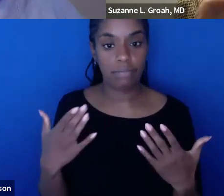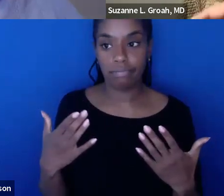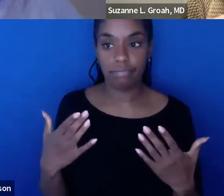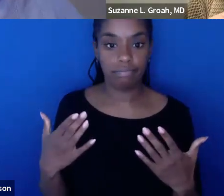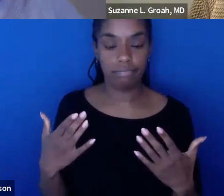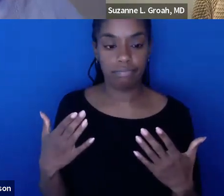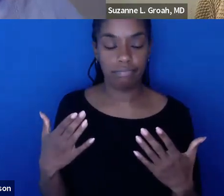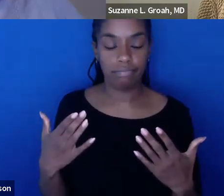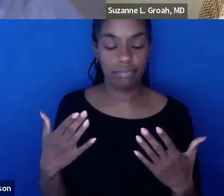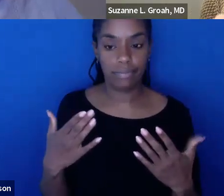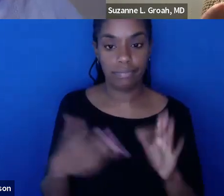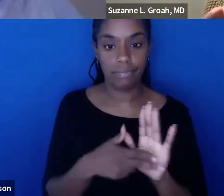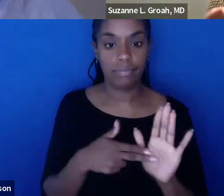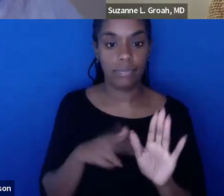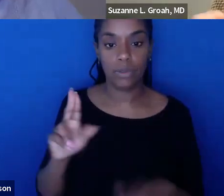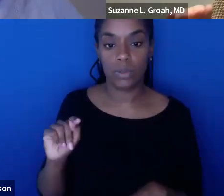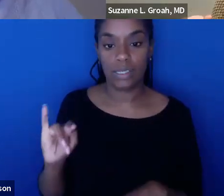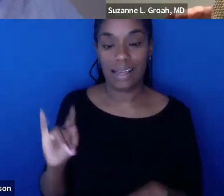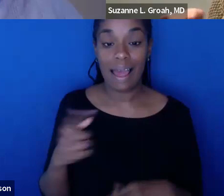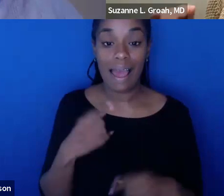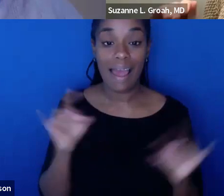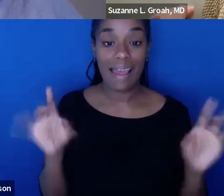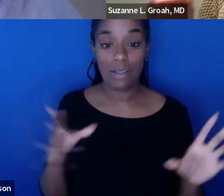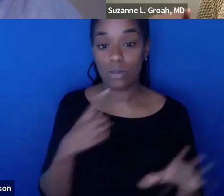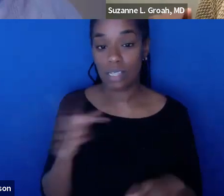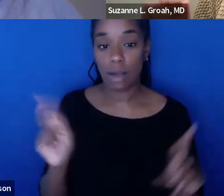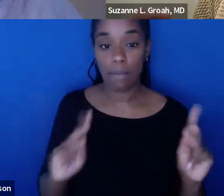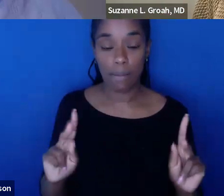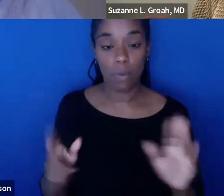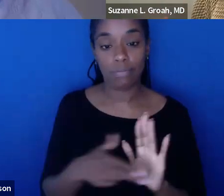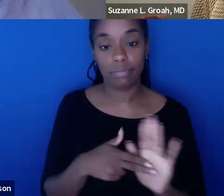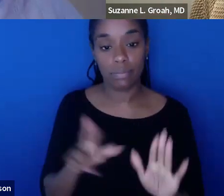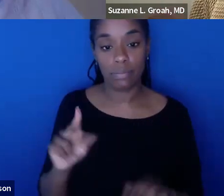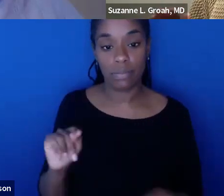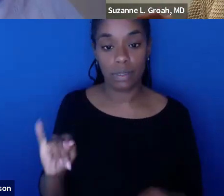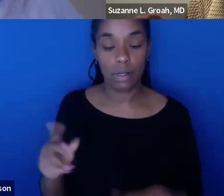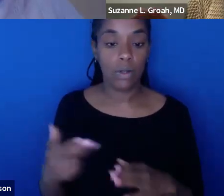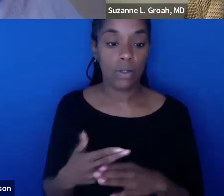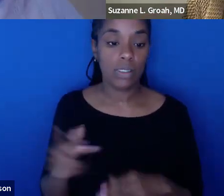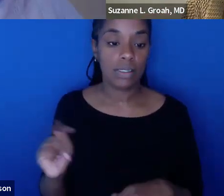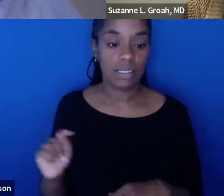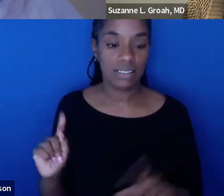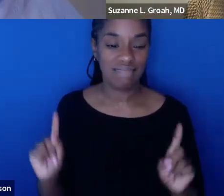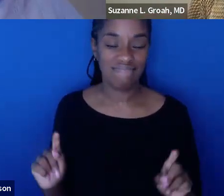I hate to tell people this, but the way we diagnose UTI using a urine culture also stinks.